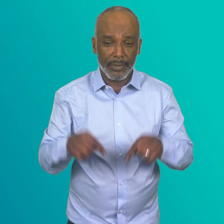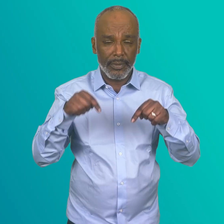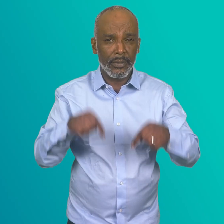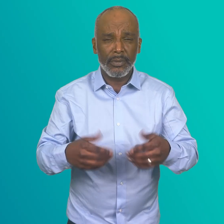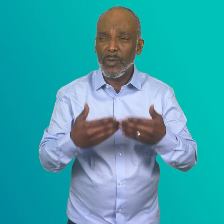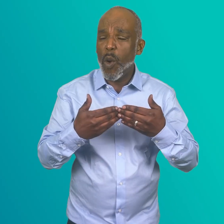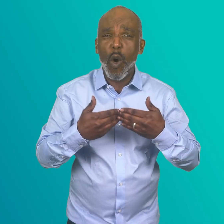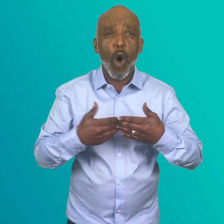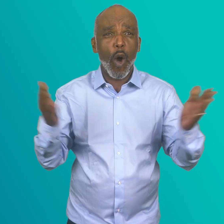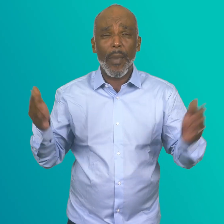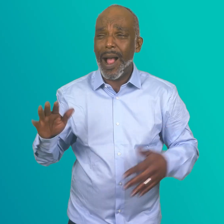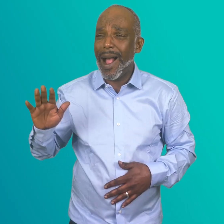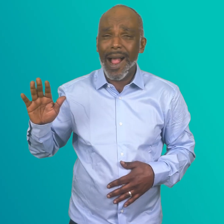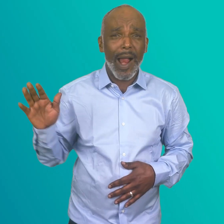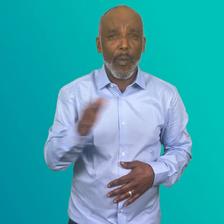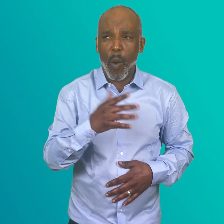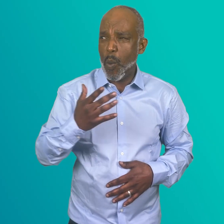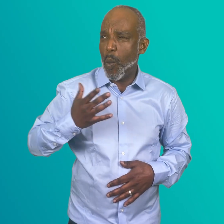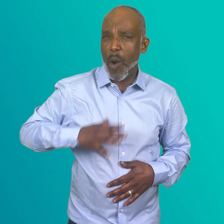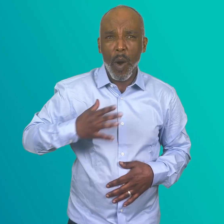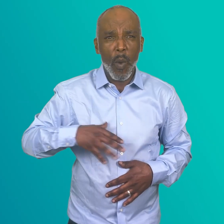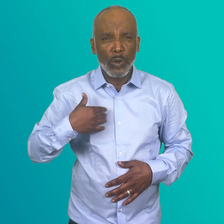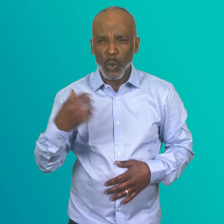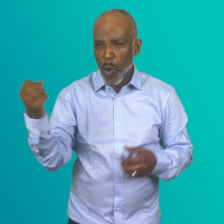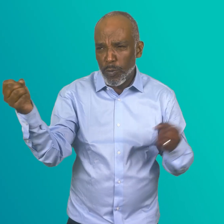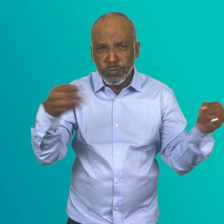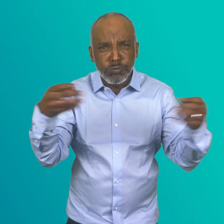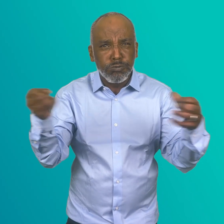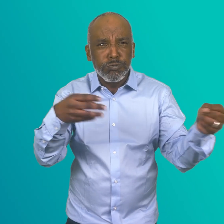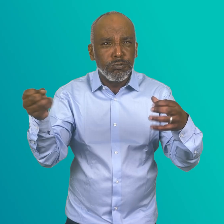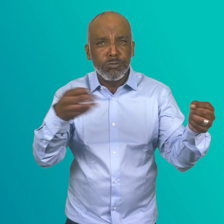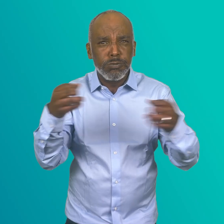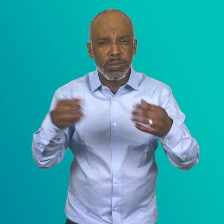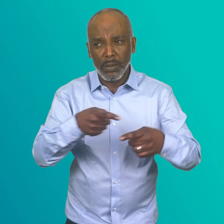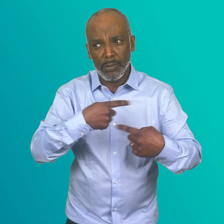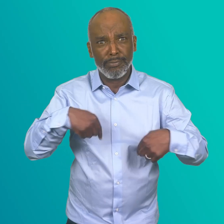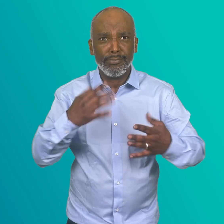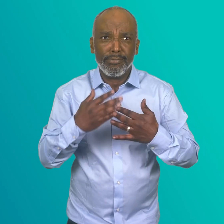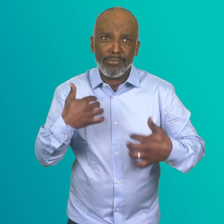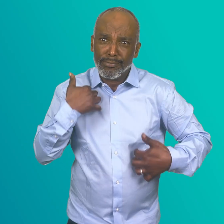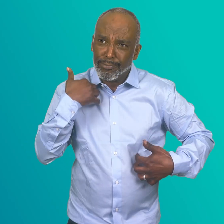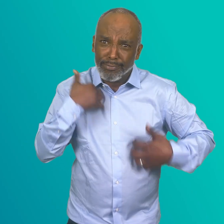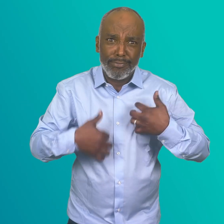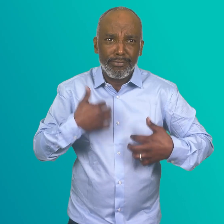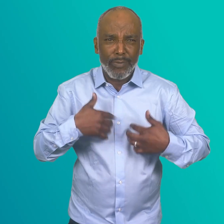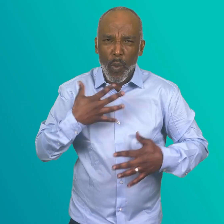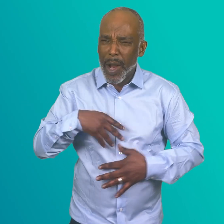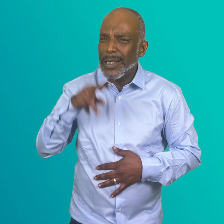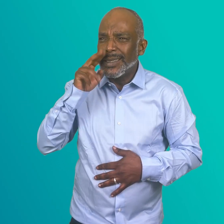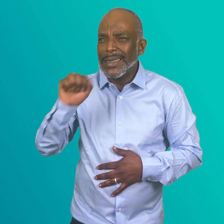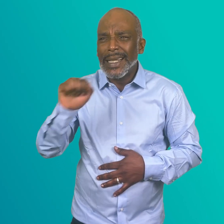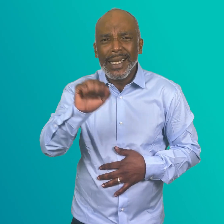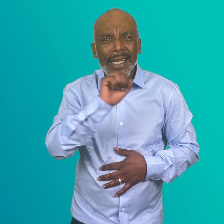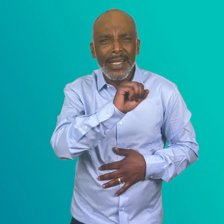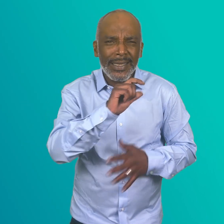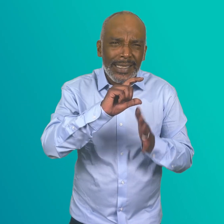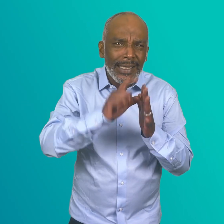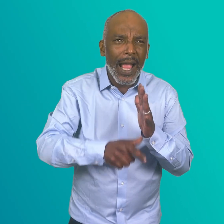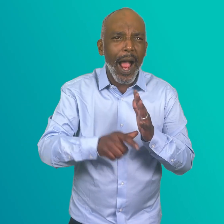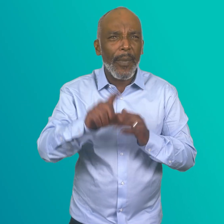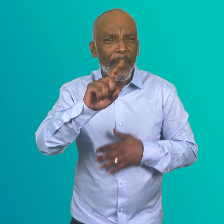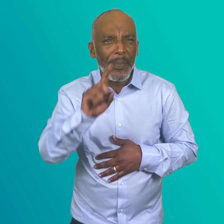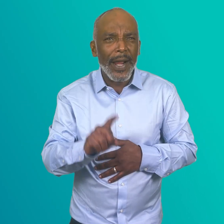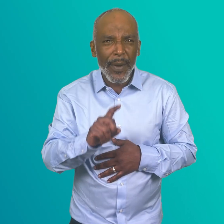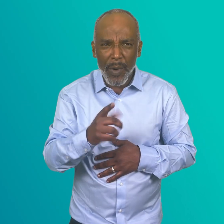It is open to anyone who wishes to contribute, and we are particularly keen to hear from disabled people,